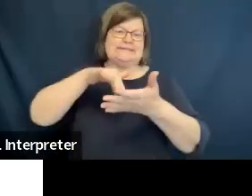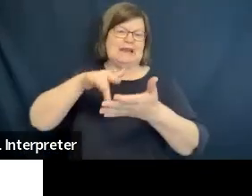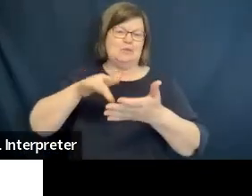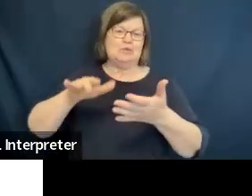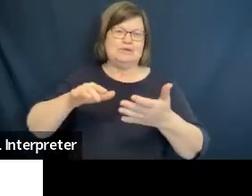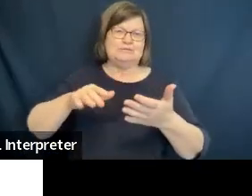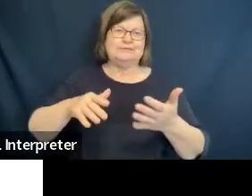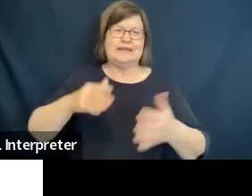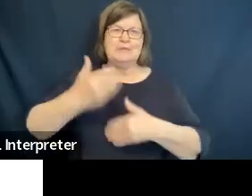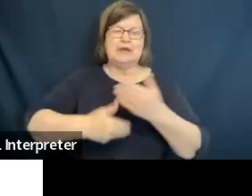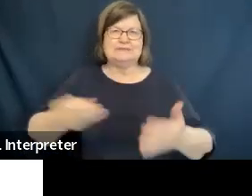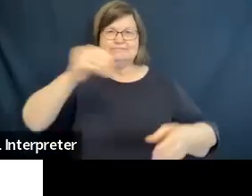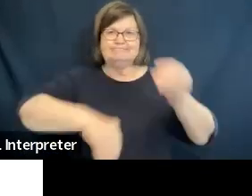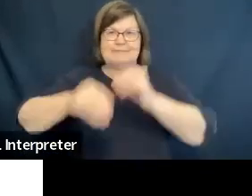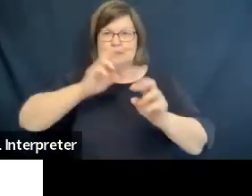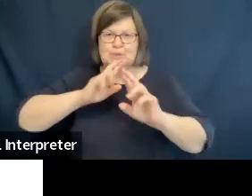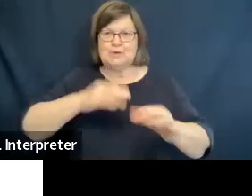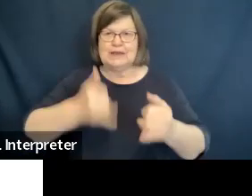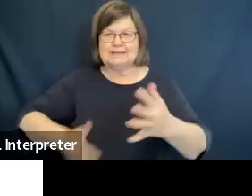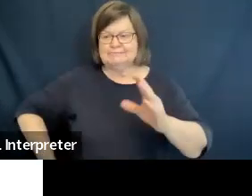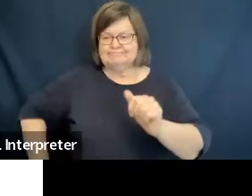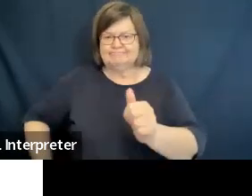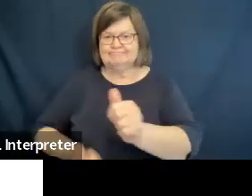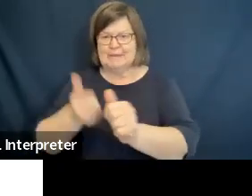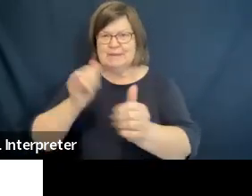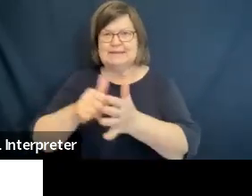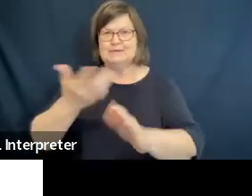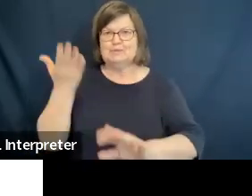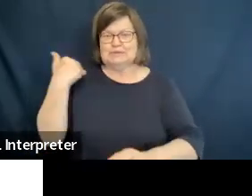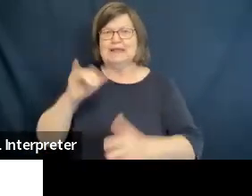report together, it's the sequel to Flatten Accessibility, it's called Journey Forward,